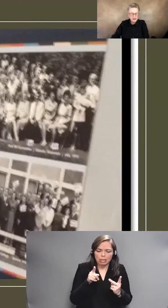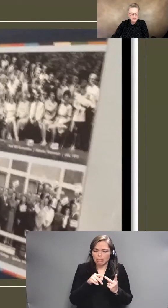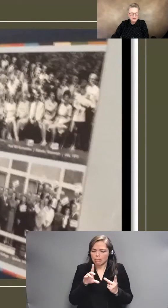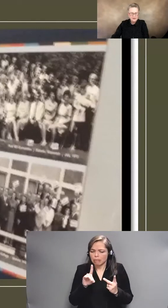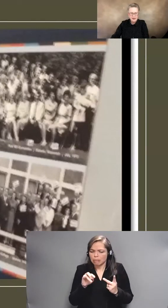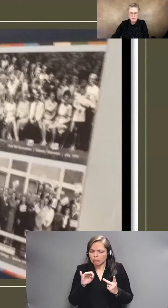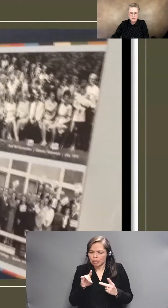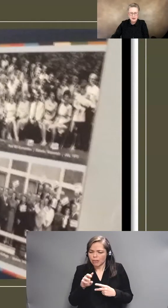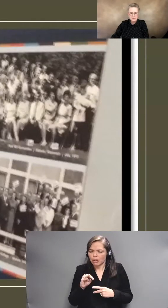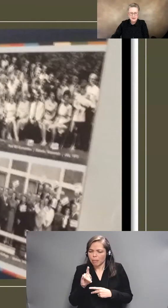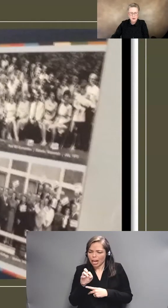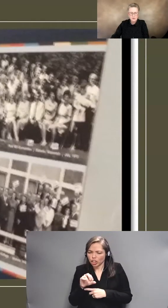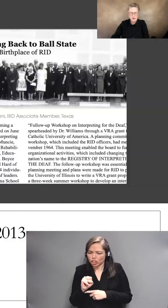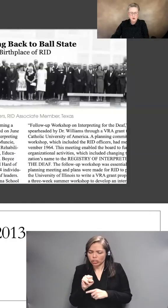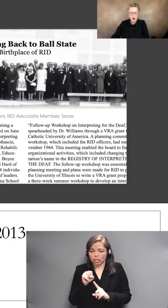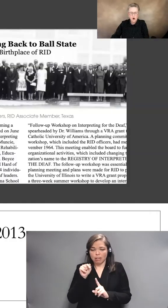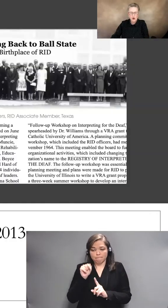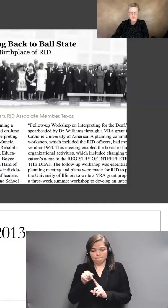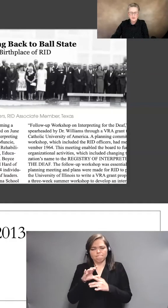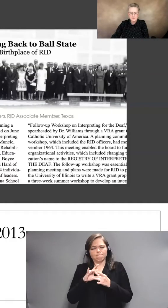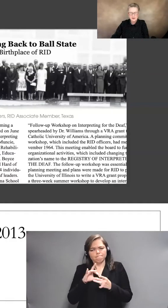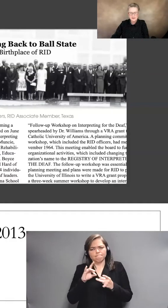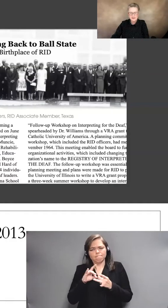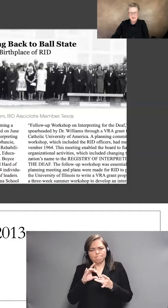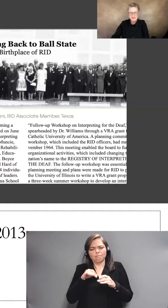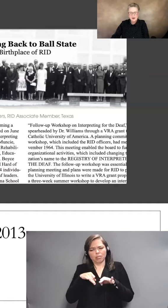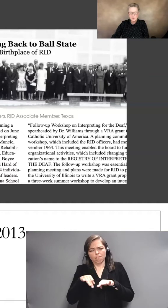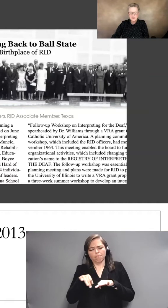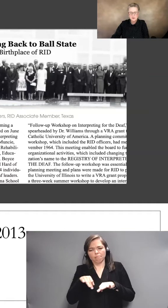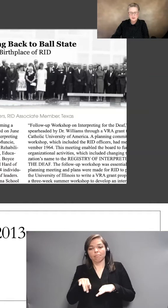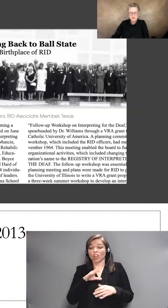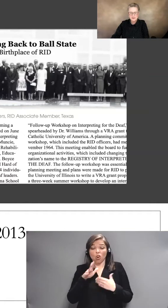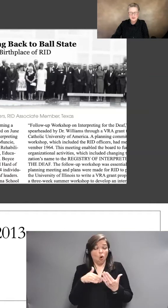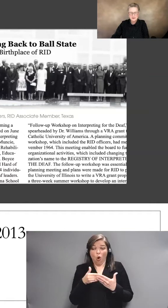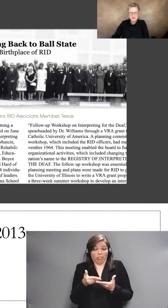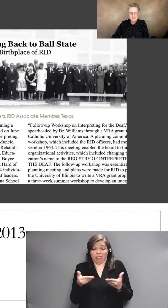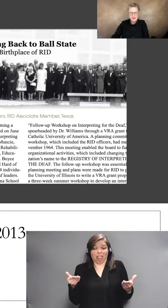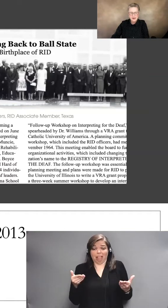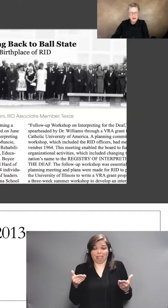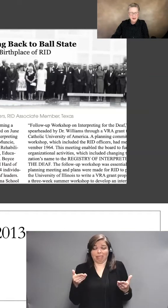and then David began to tell me about all of the things that Boyce Williams did and